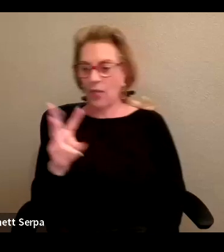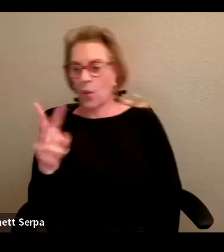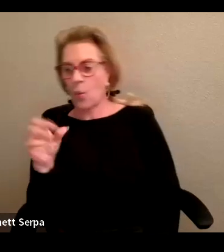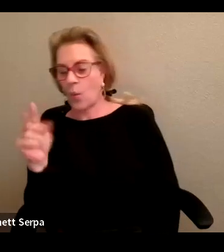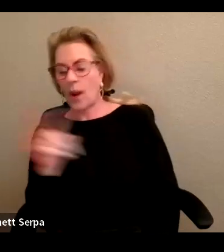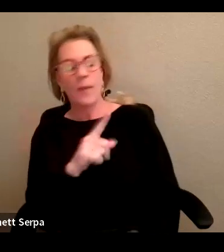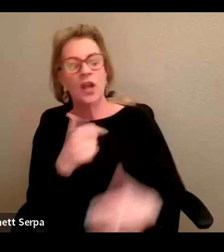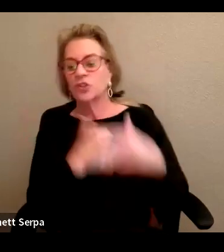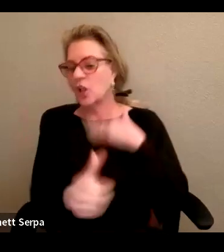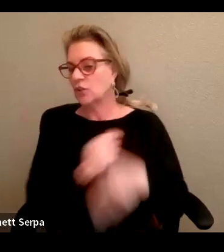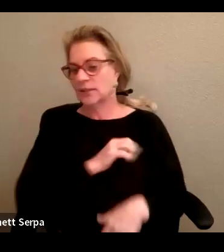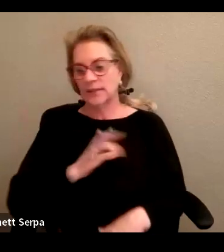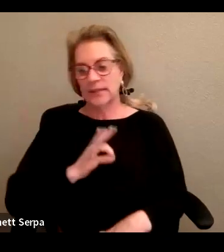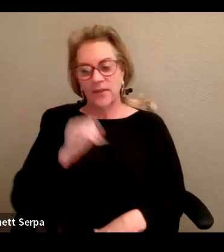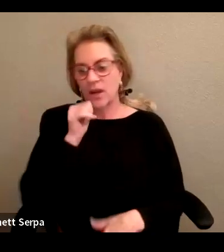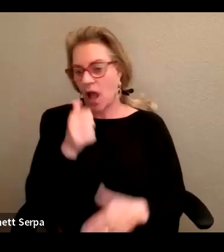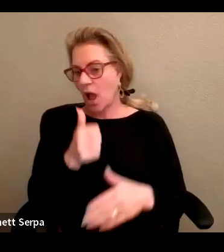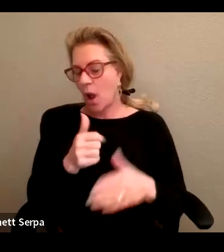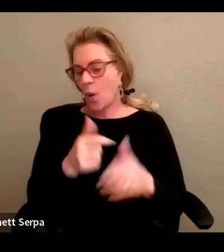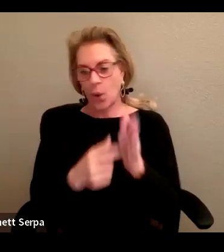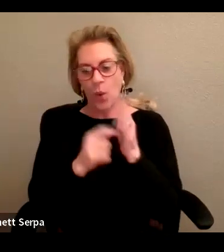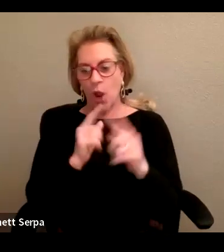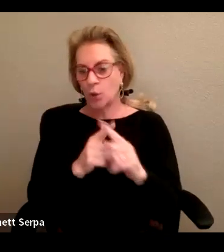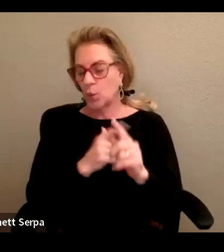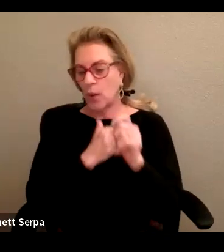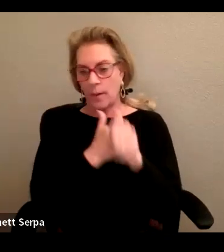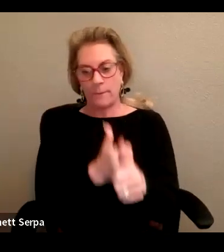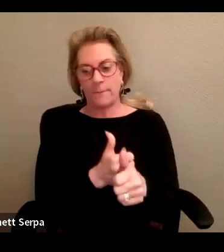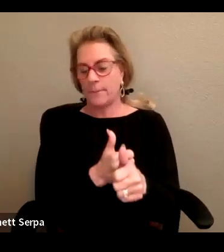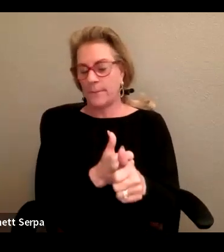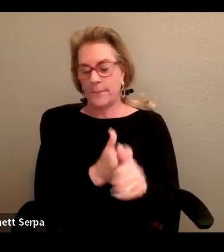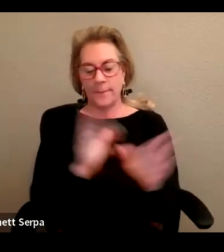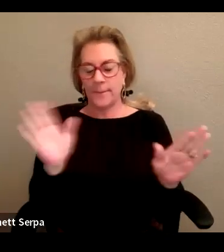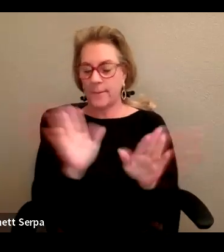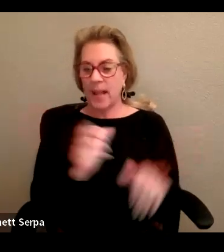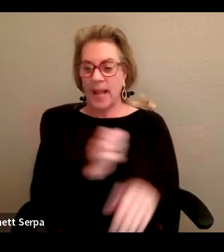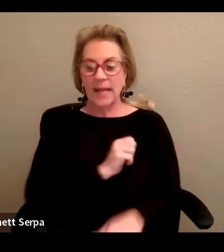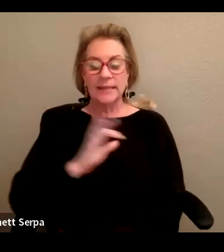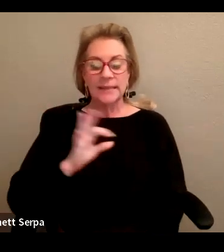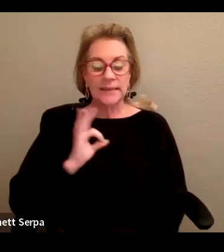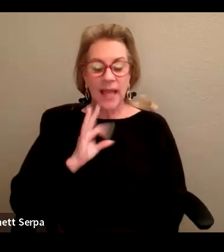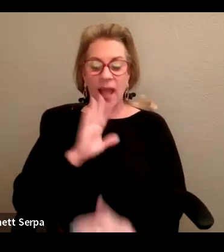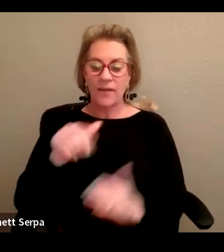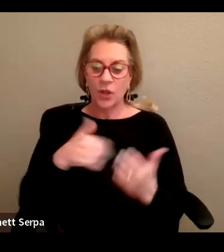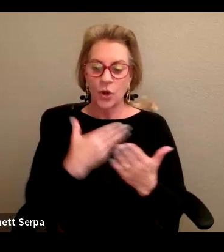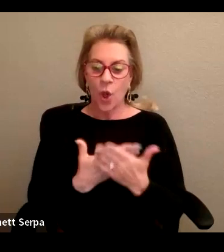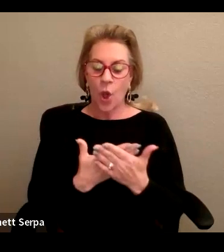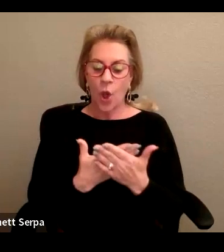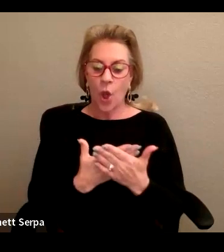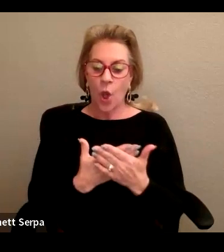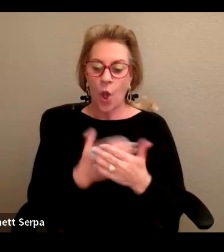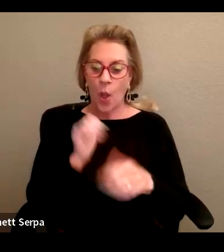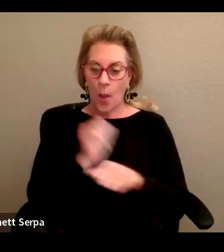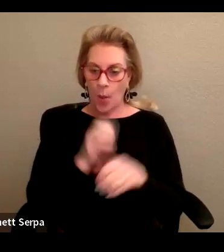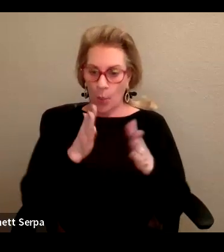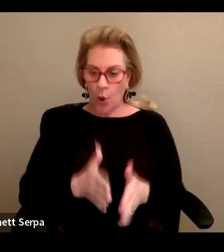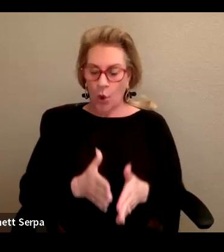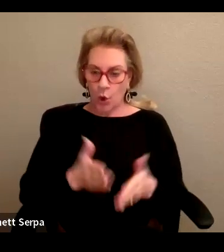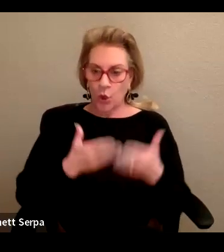required to comply with that ice warrant shelter staff and all employees who are who operate at all